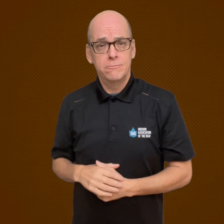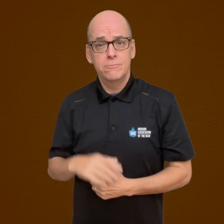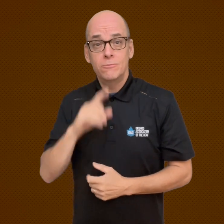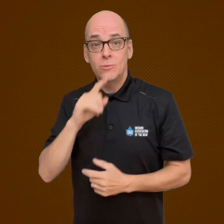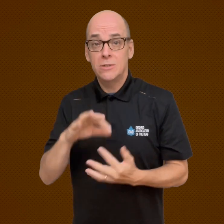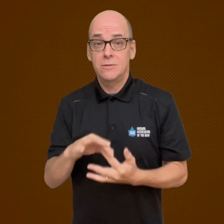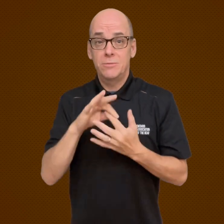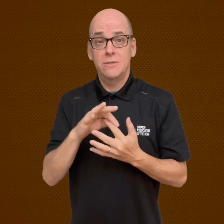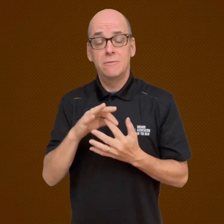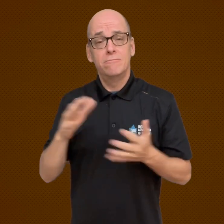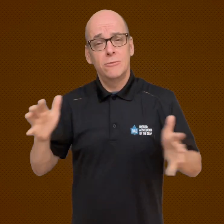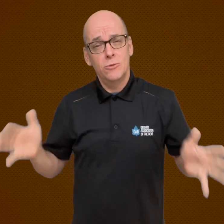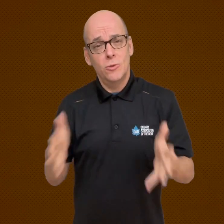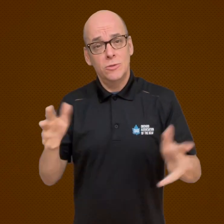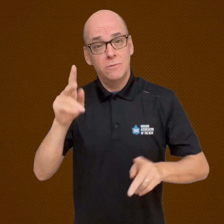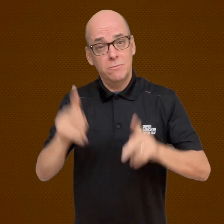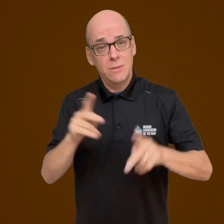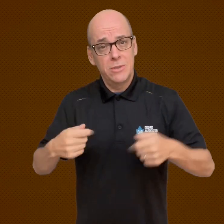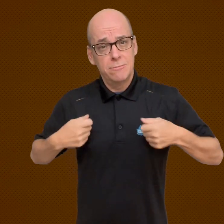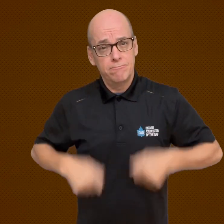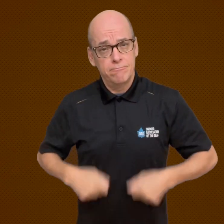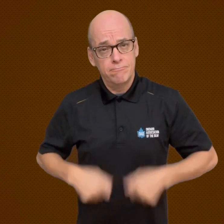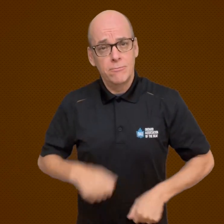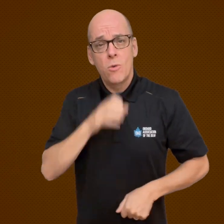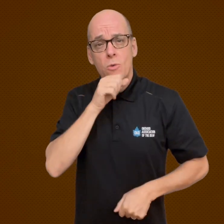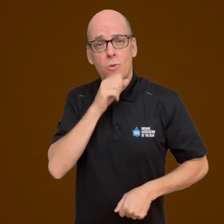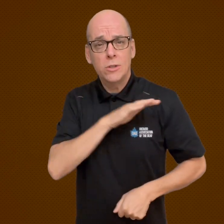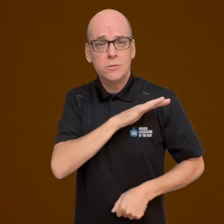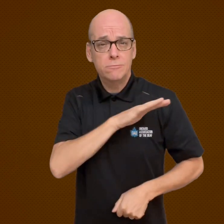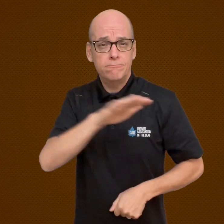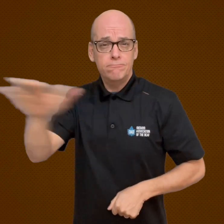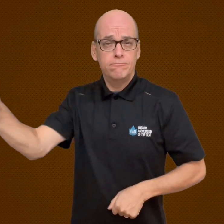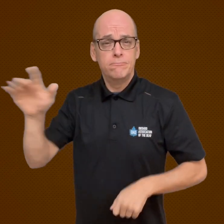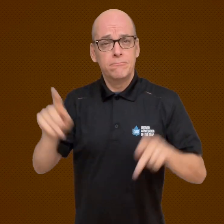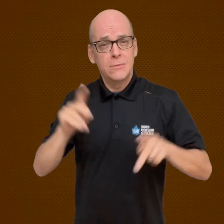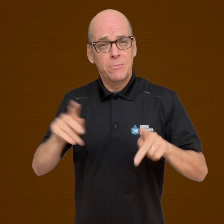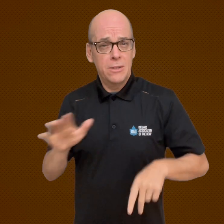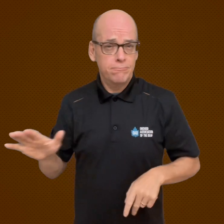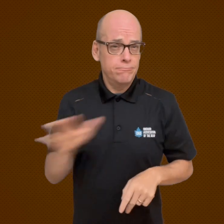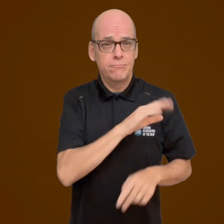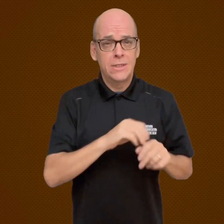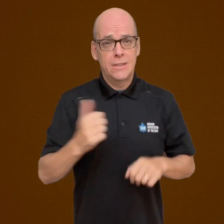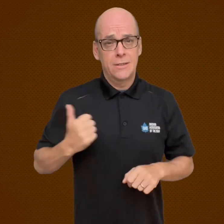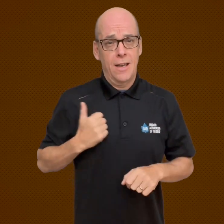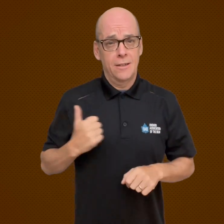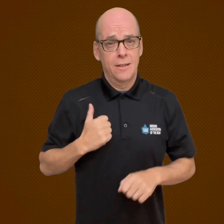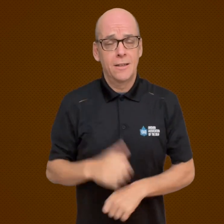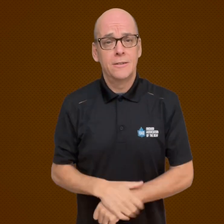It is encouraged that everyone across Canada wears an orange shirt on this day.